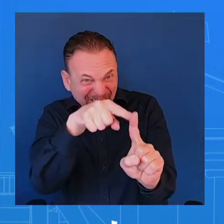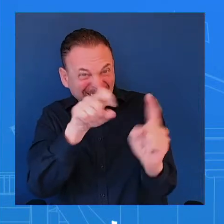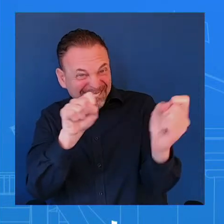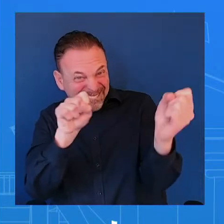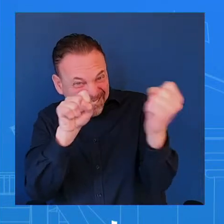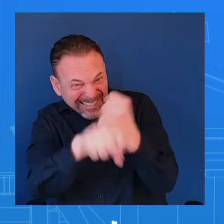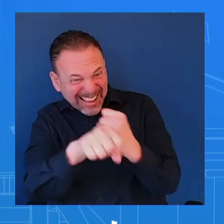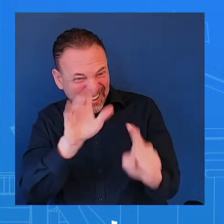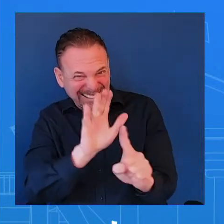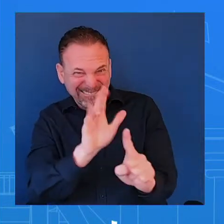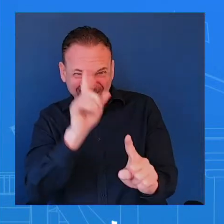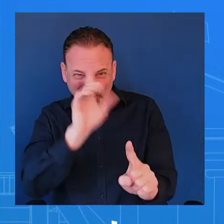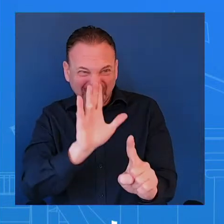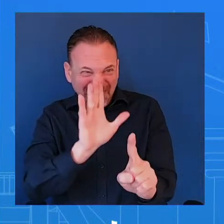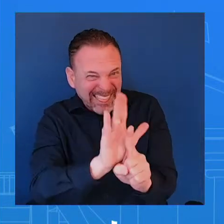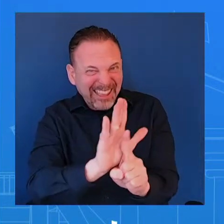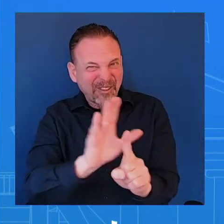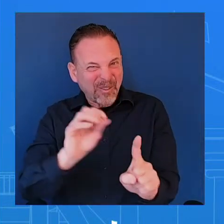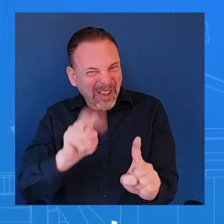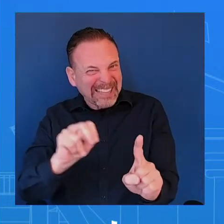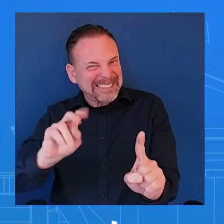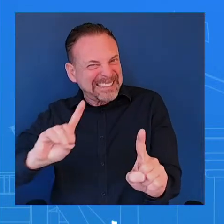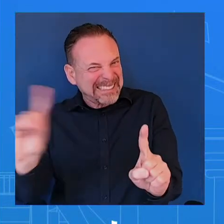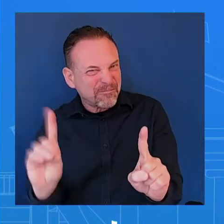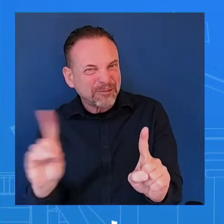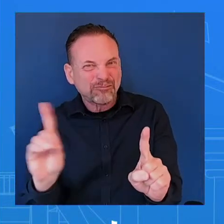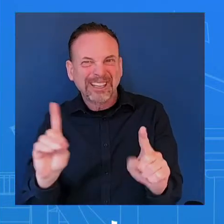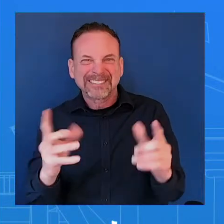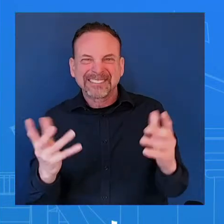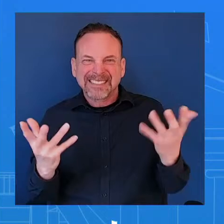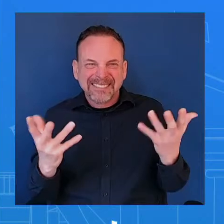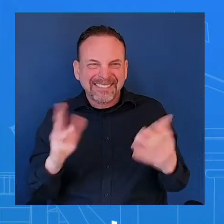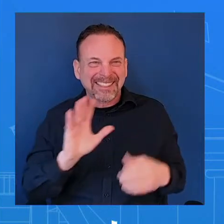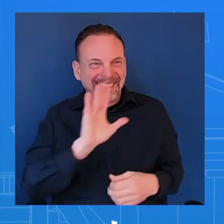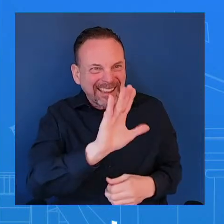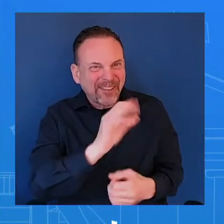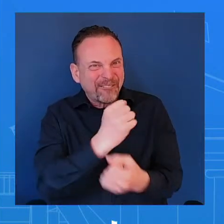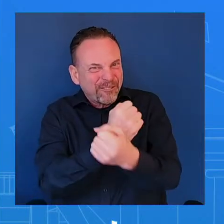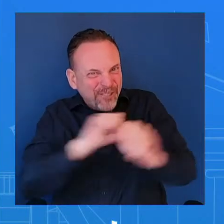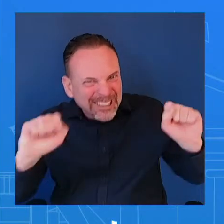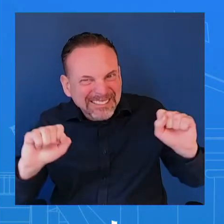against the aggression of Mr. Putin. There's a way to get them the assistance that they need,